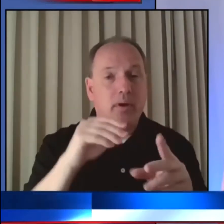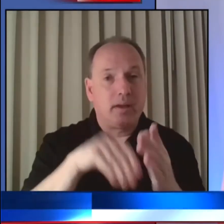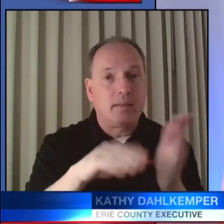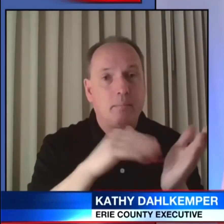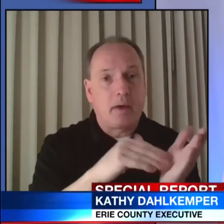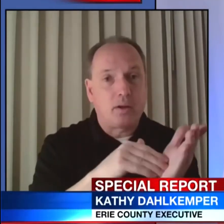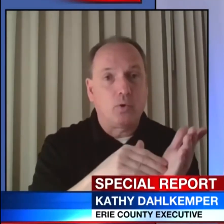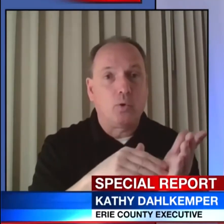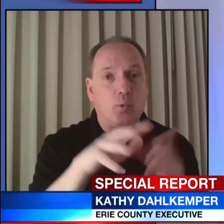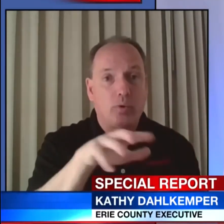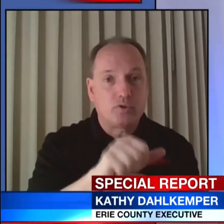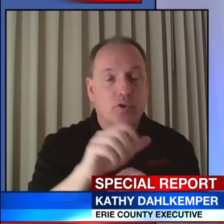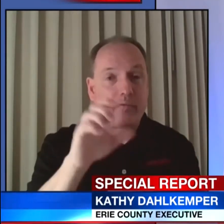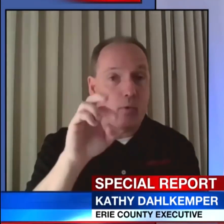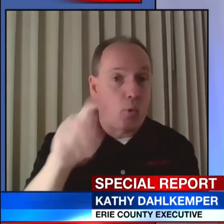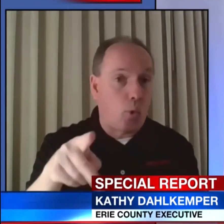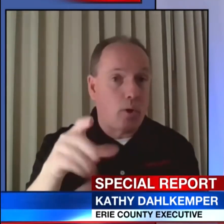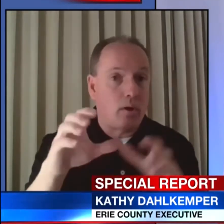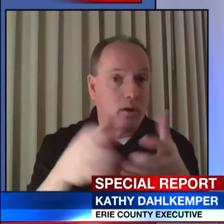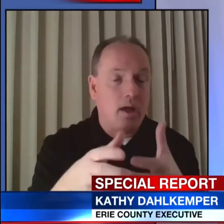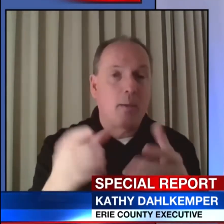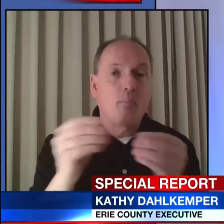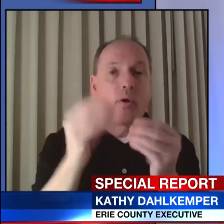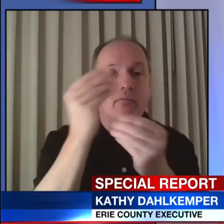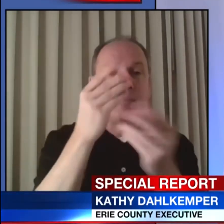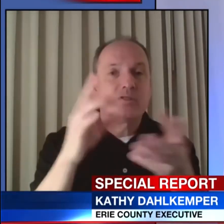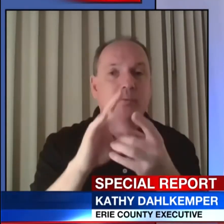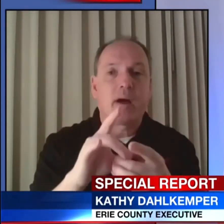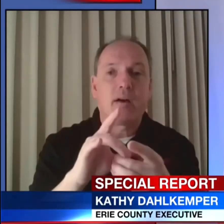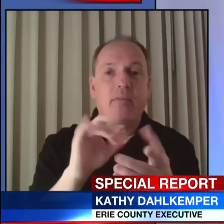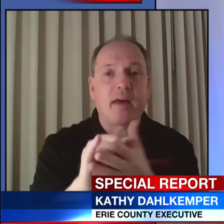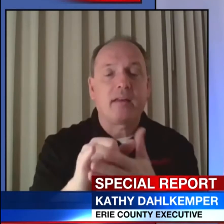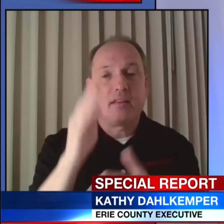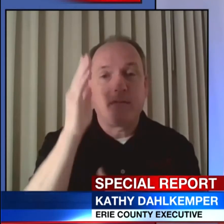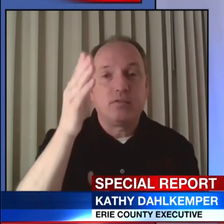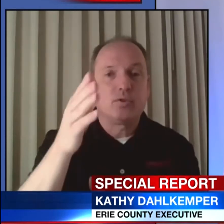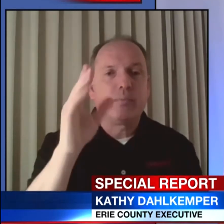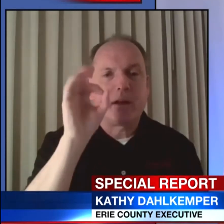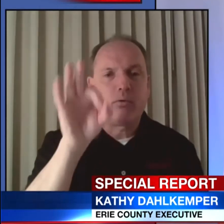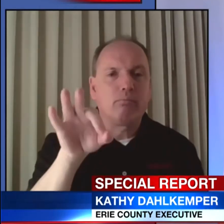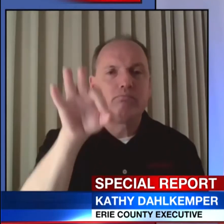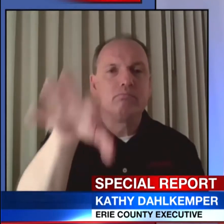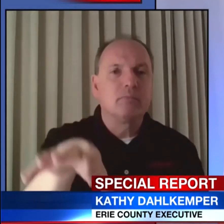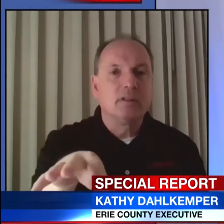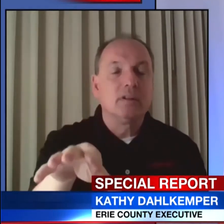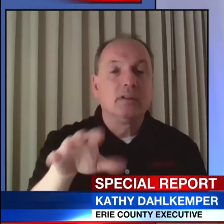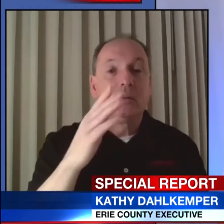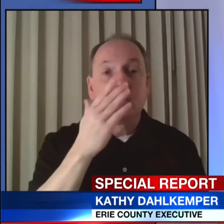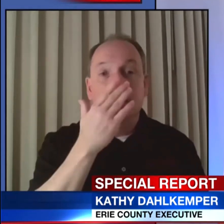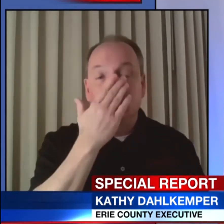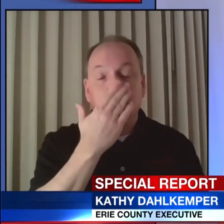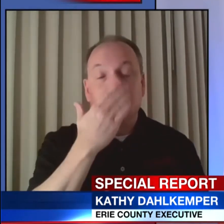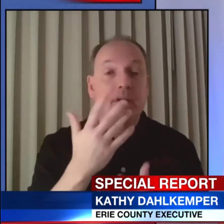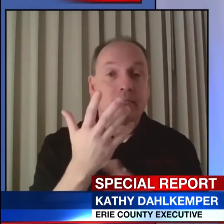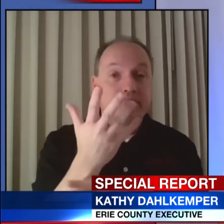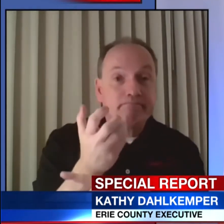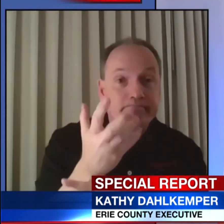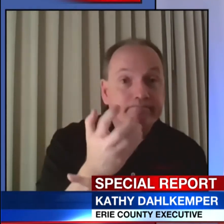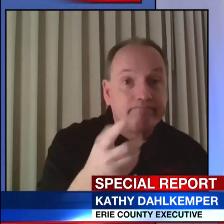THE CLINICS INCREASE AND HAPPEN IN MORE PLACES WE WILL NEED MORE PEOPLE IN THE